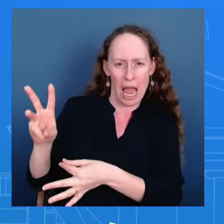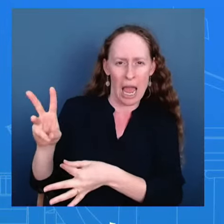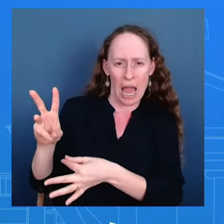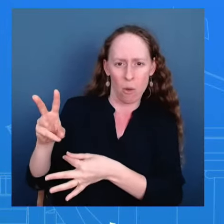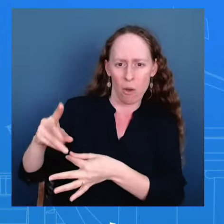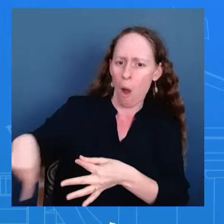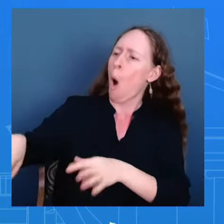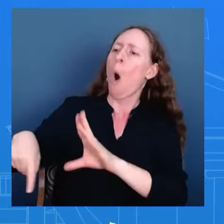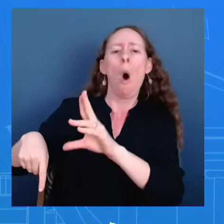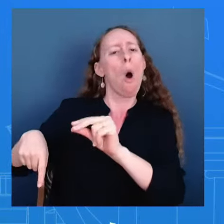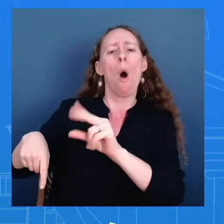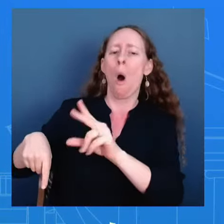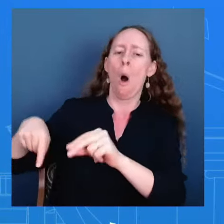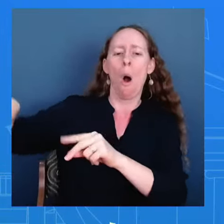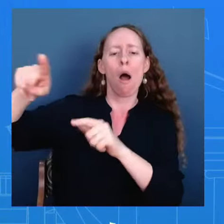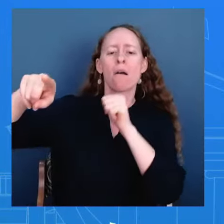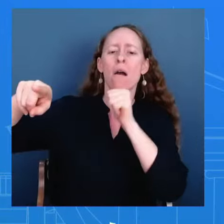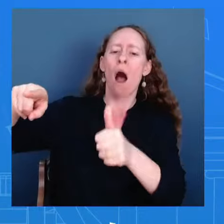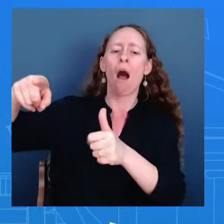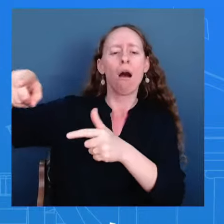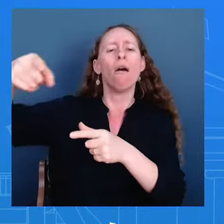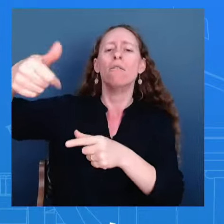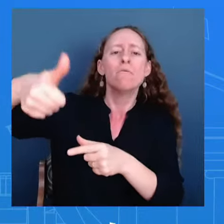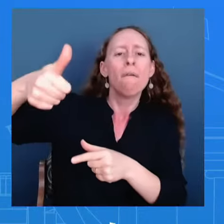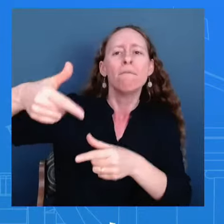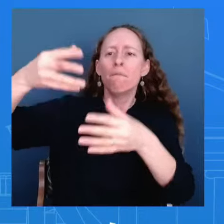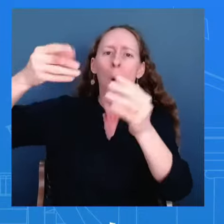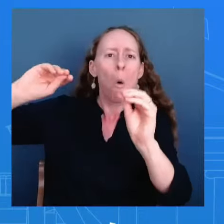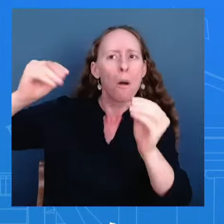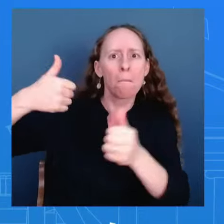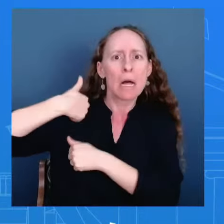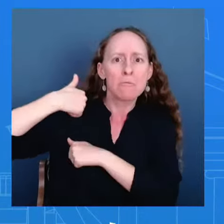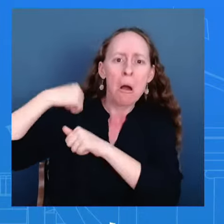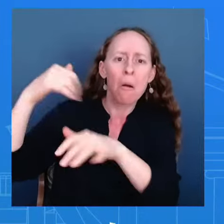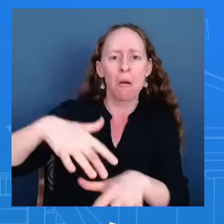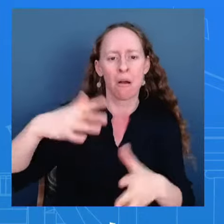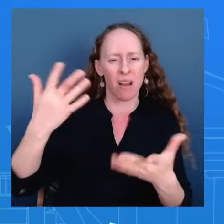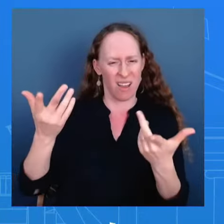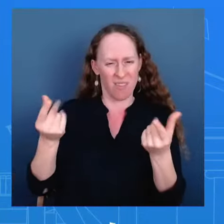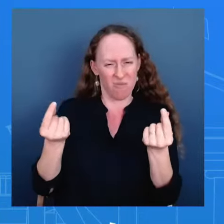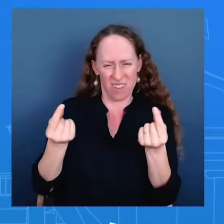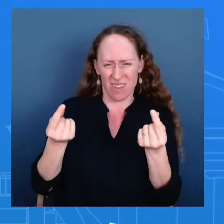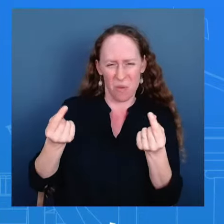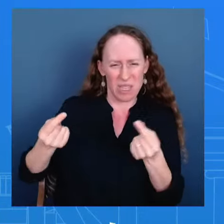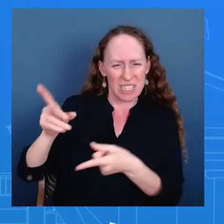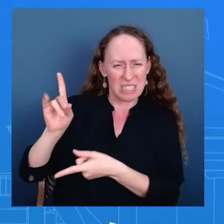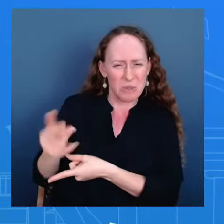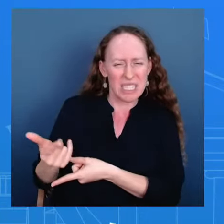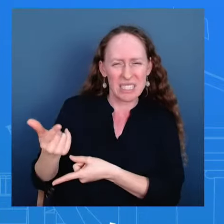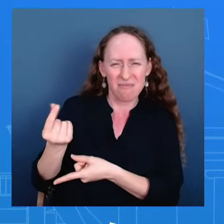what is a major ground operation when it comes to the Biden administration? Mr. Kirby: I thought I already did that, but I'm happy to do it again.